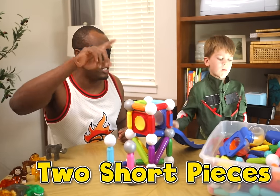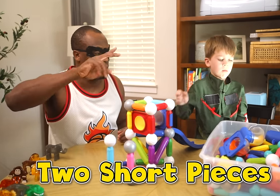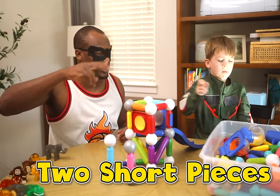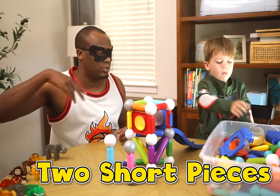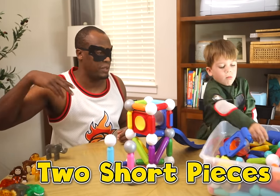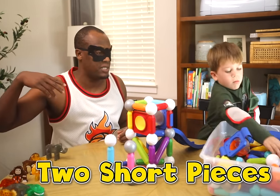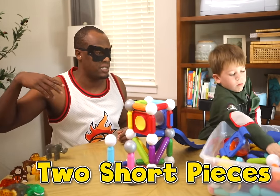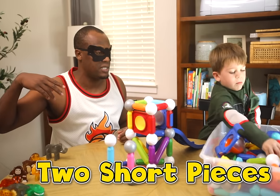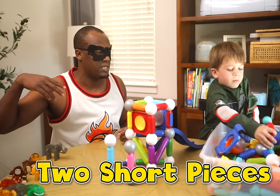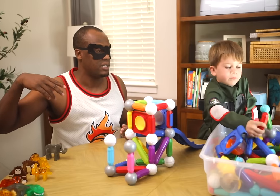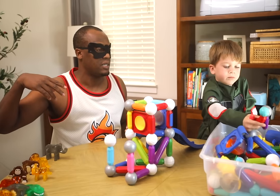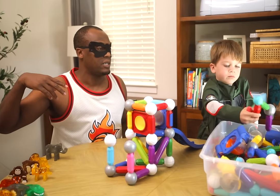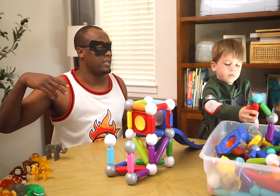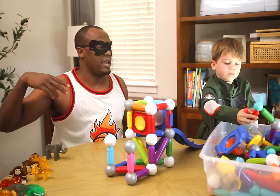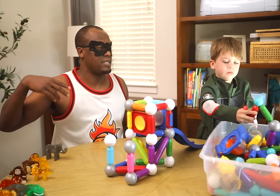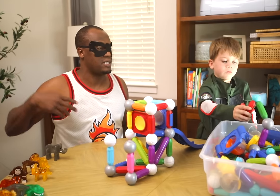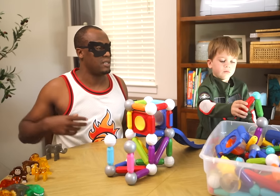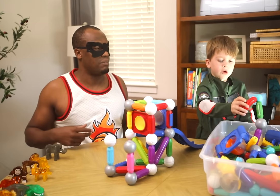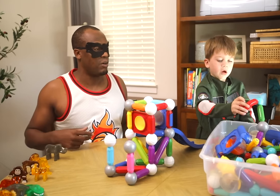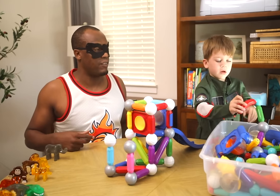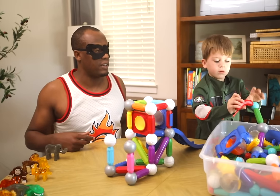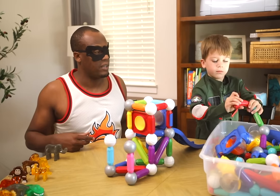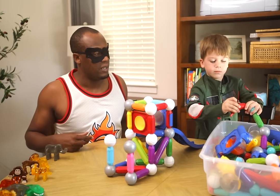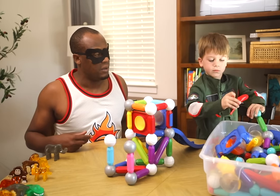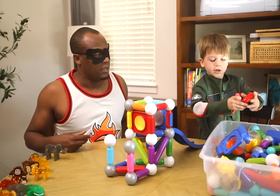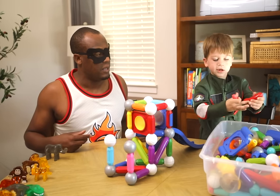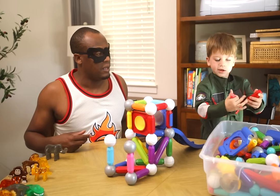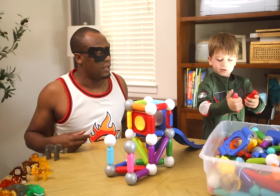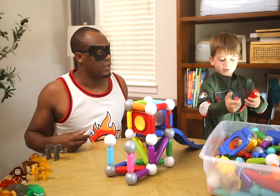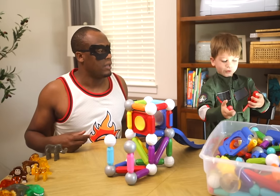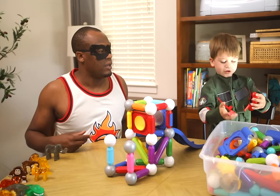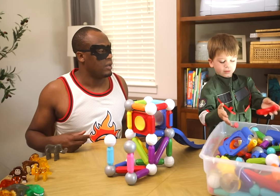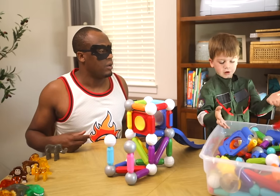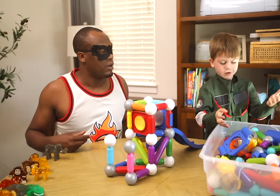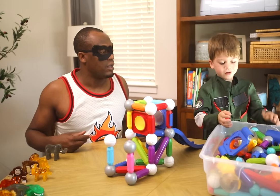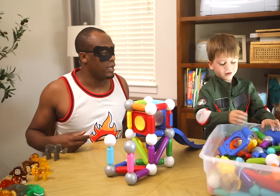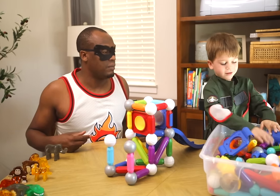Two more short pieces. Yes. Perfect. This is even more smaller. Yup.